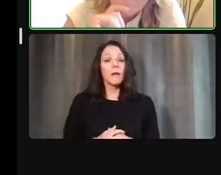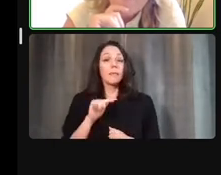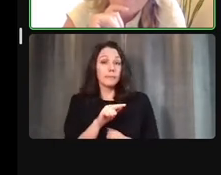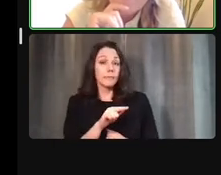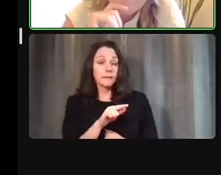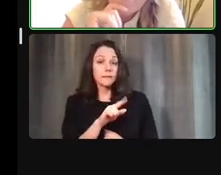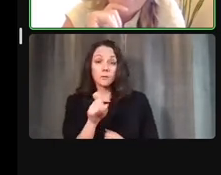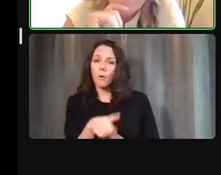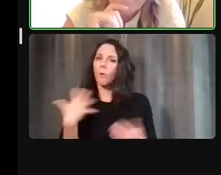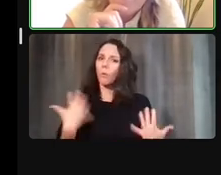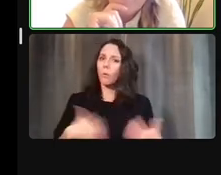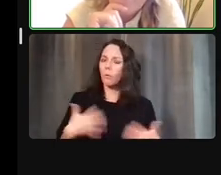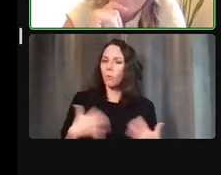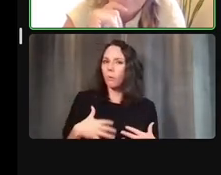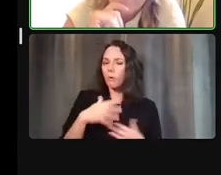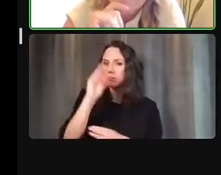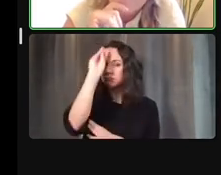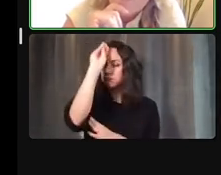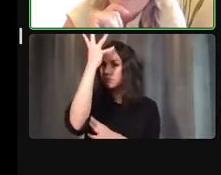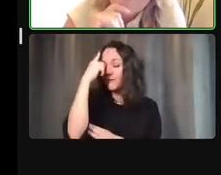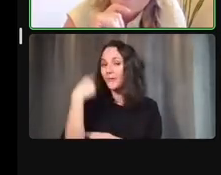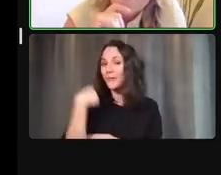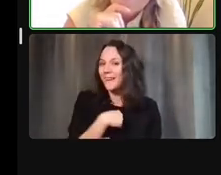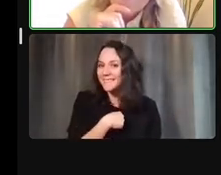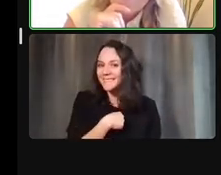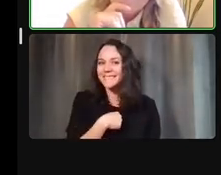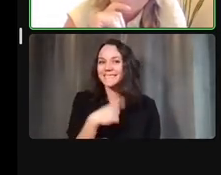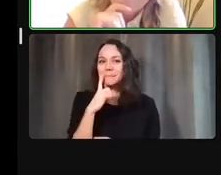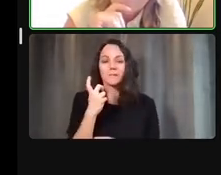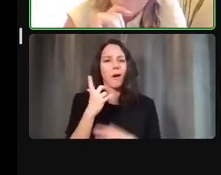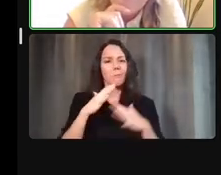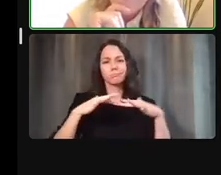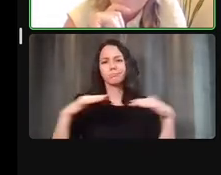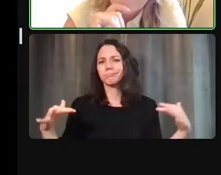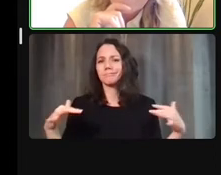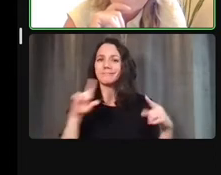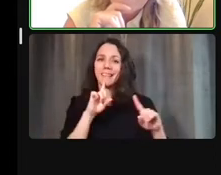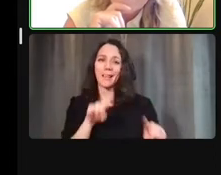because there's such a diversity and answers there.